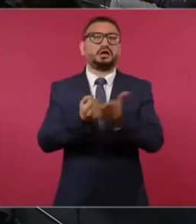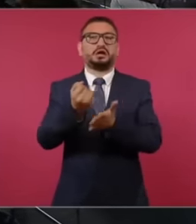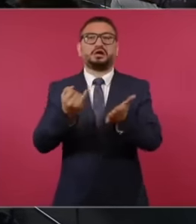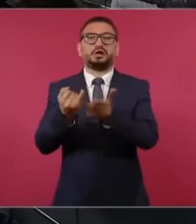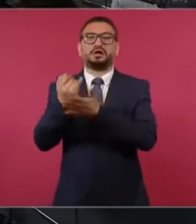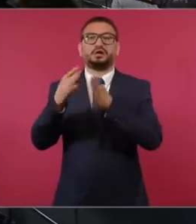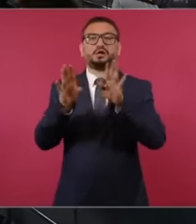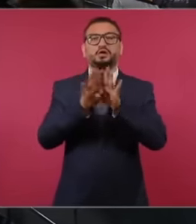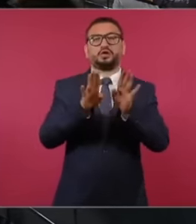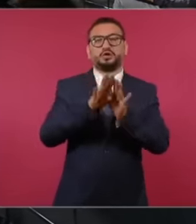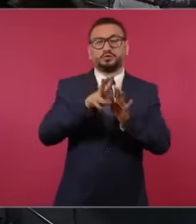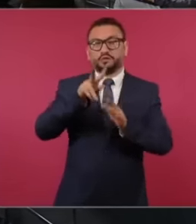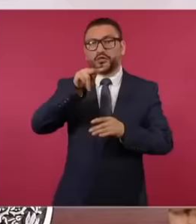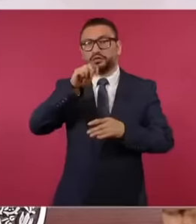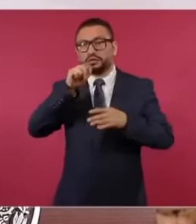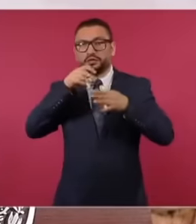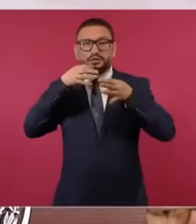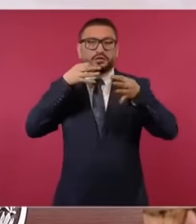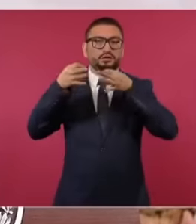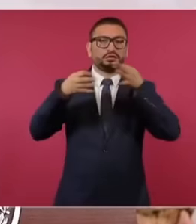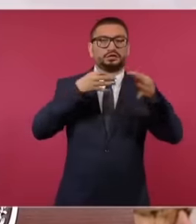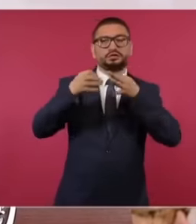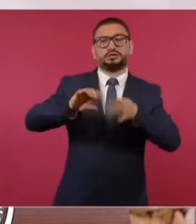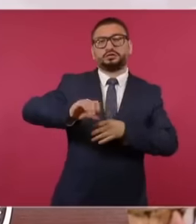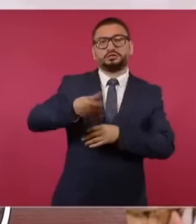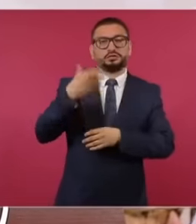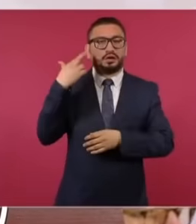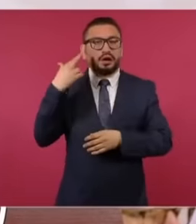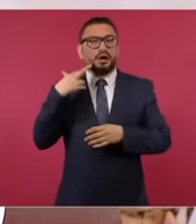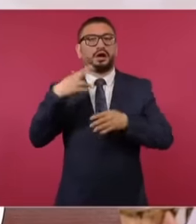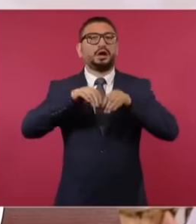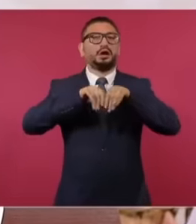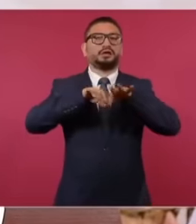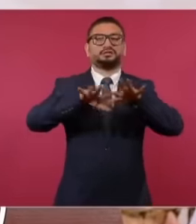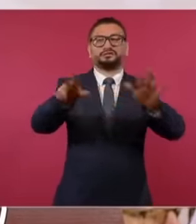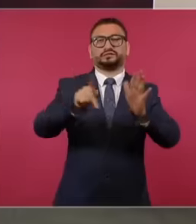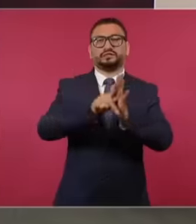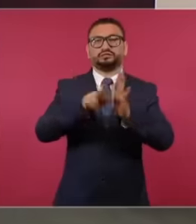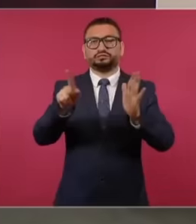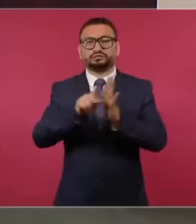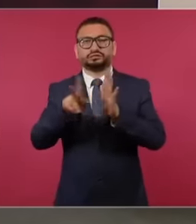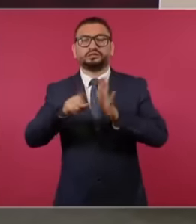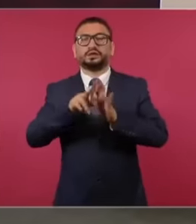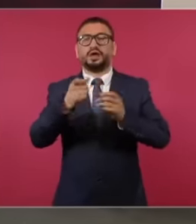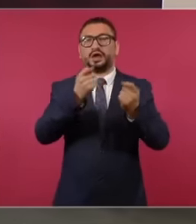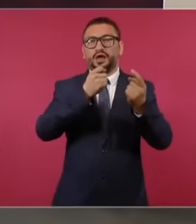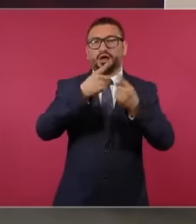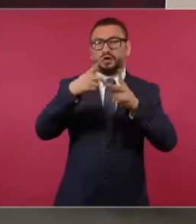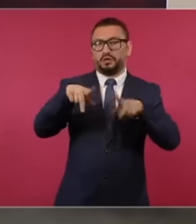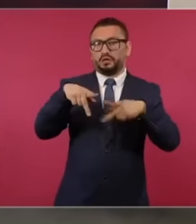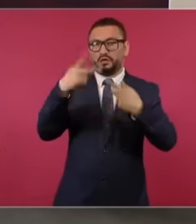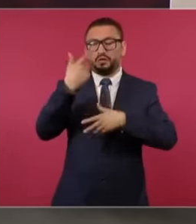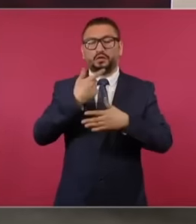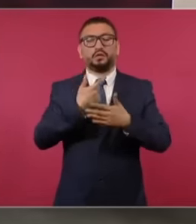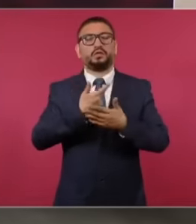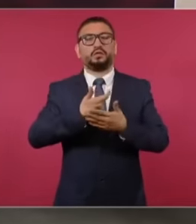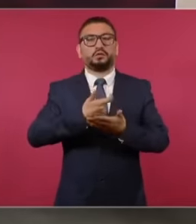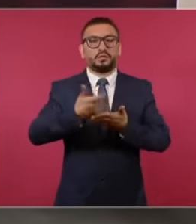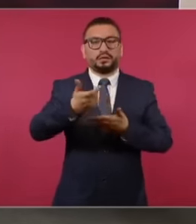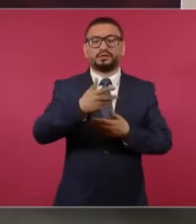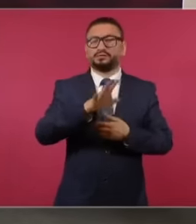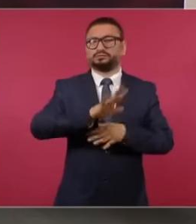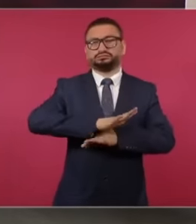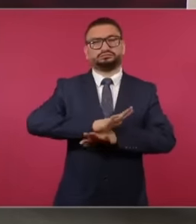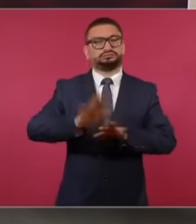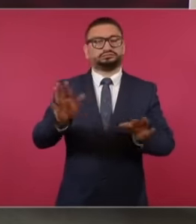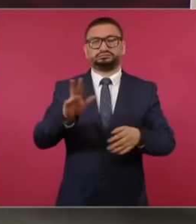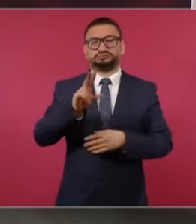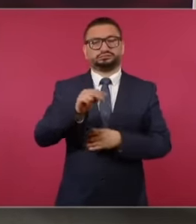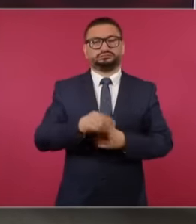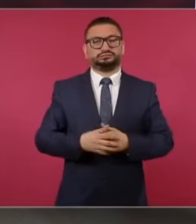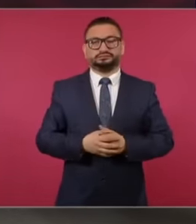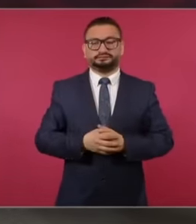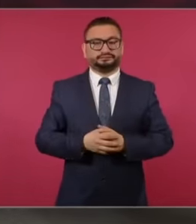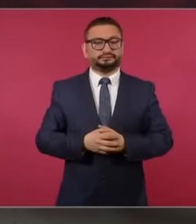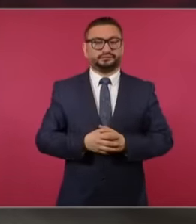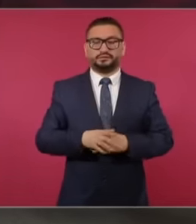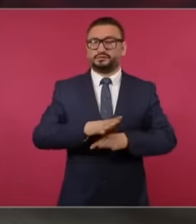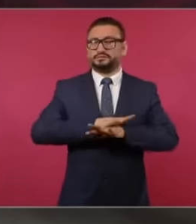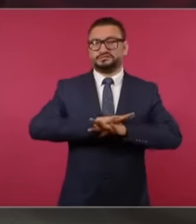television stations and with the radio and with the press that was sold and rented. No, no, this is another